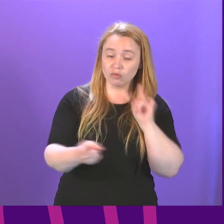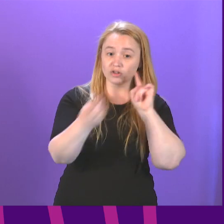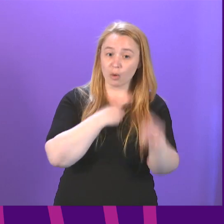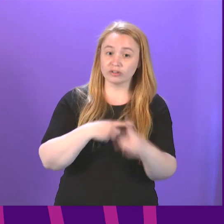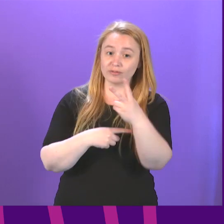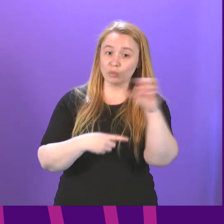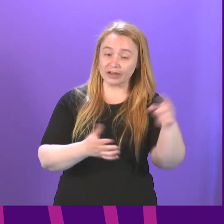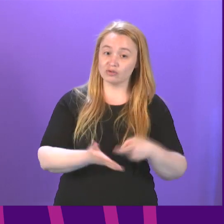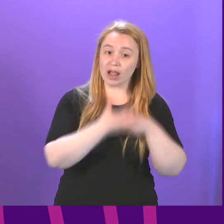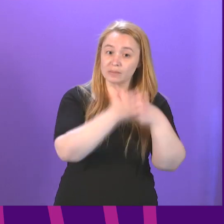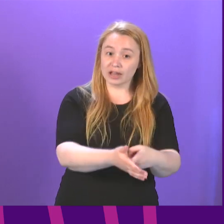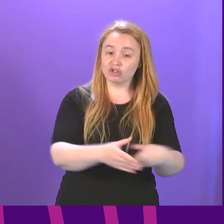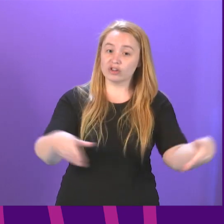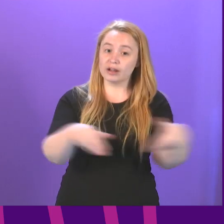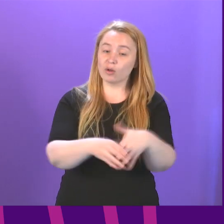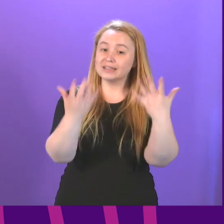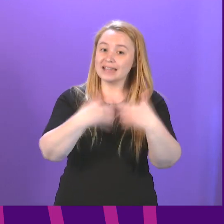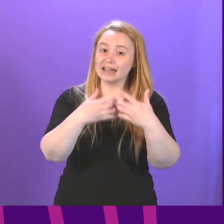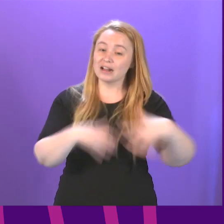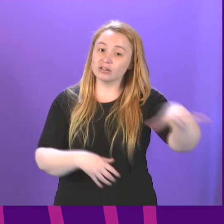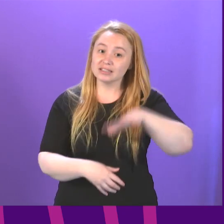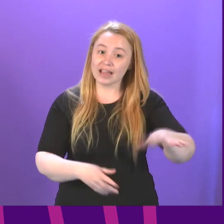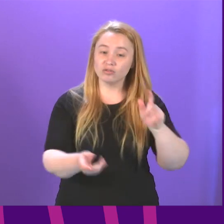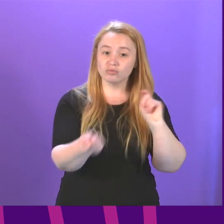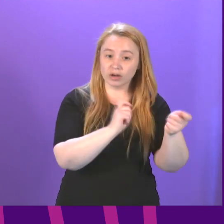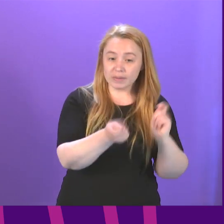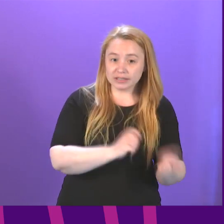which cover technical site recommendations, regulatory approach, community liaison,